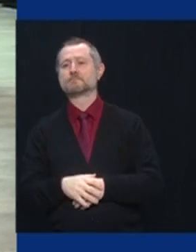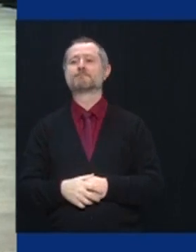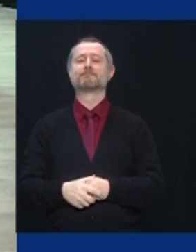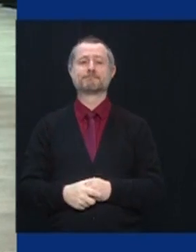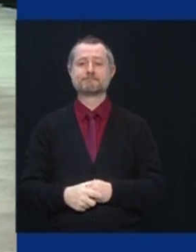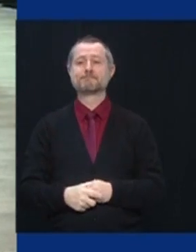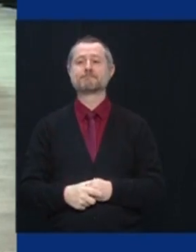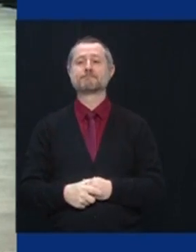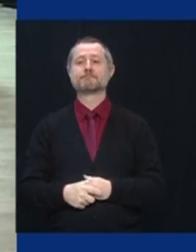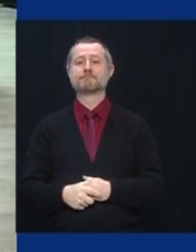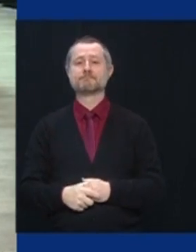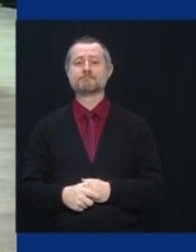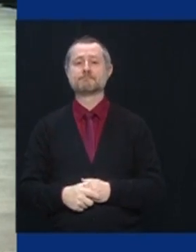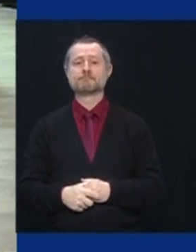JOHN SNAKES, POLITICAL ACTION